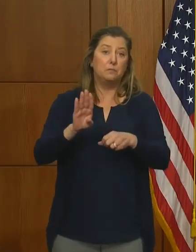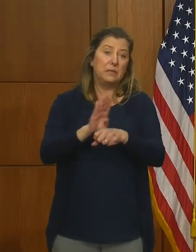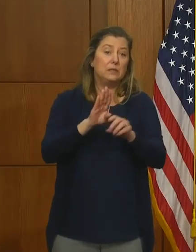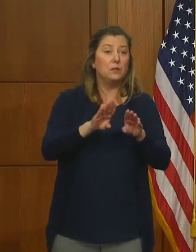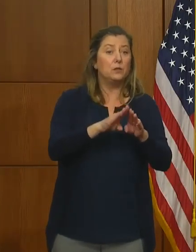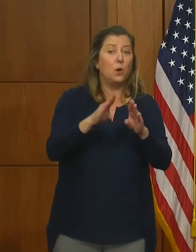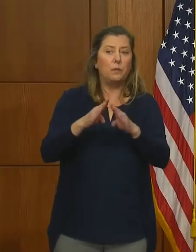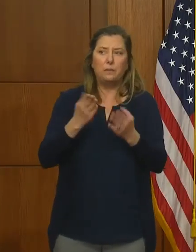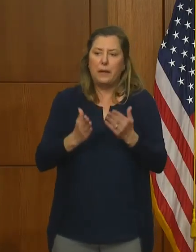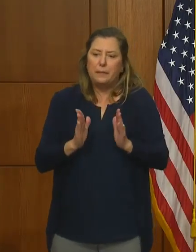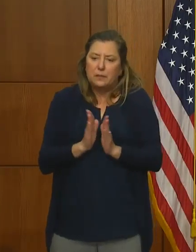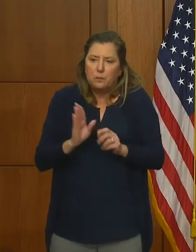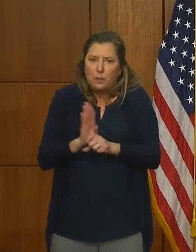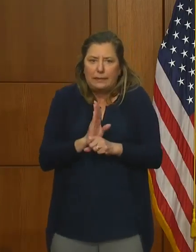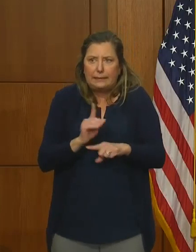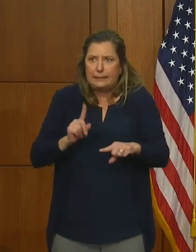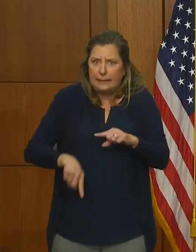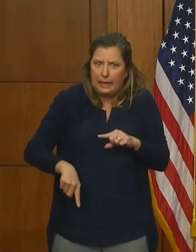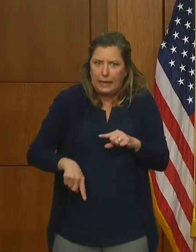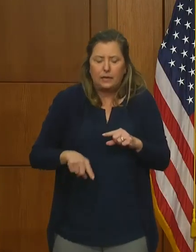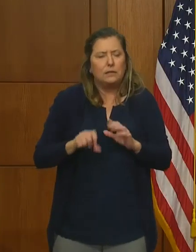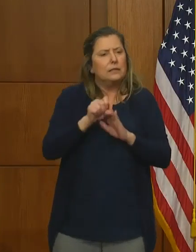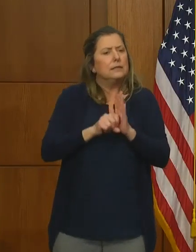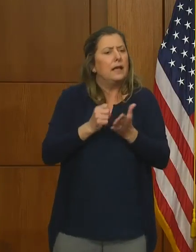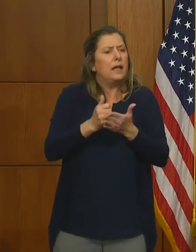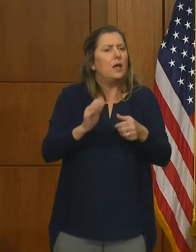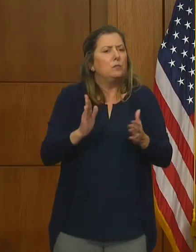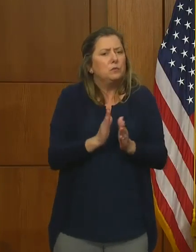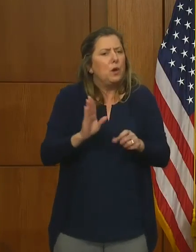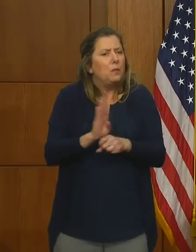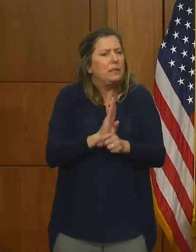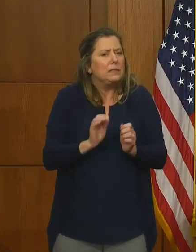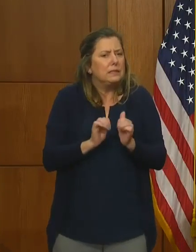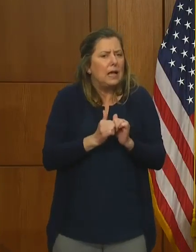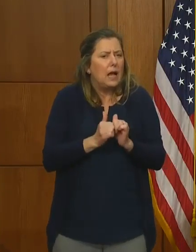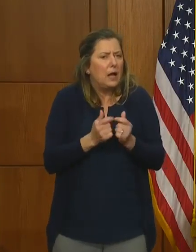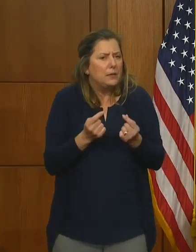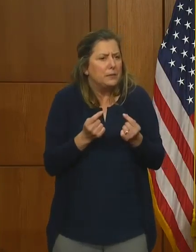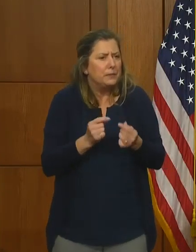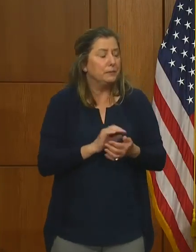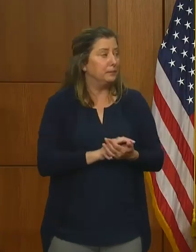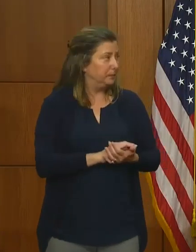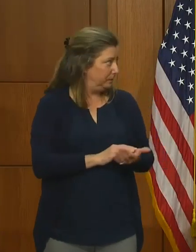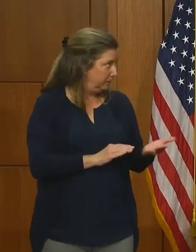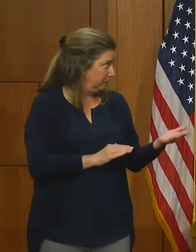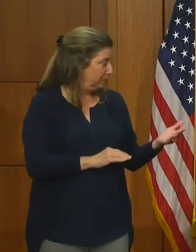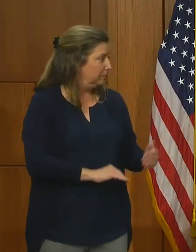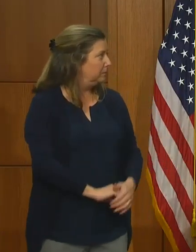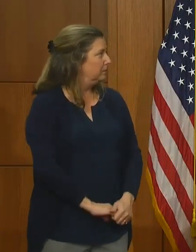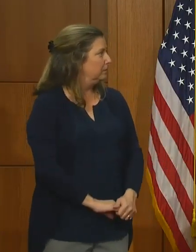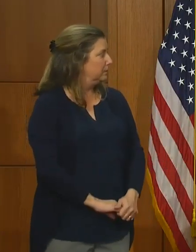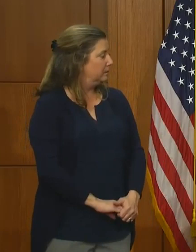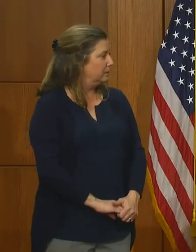MAY NOT BE ABLE TO HELP RE OPEN